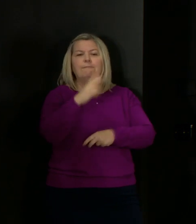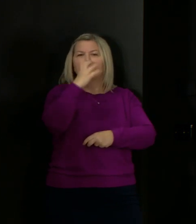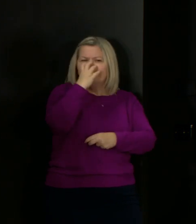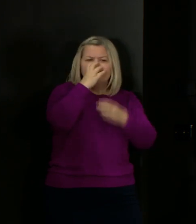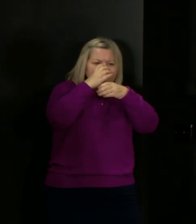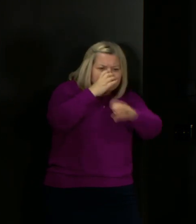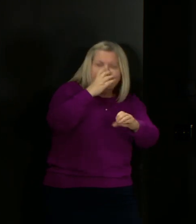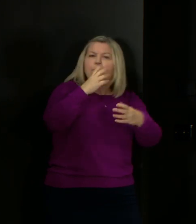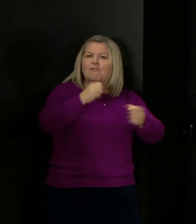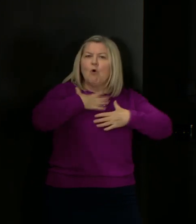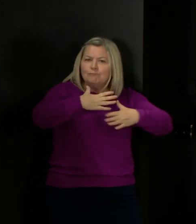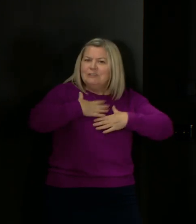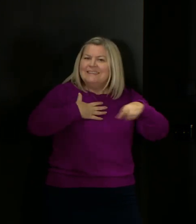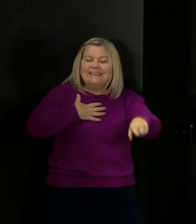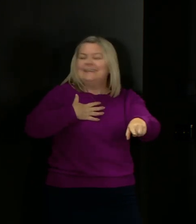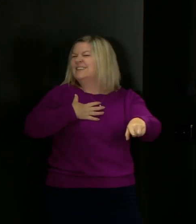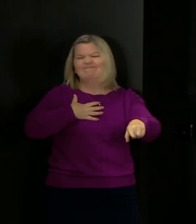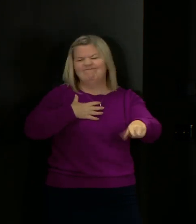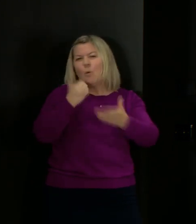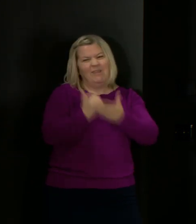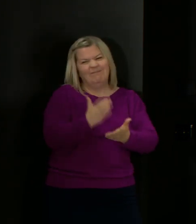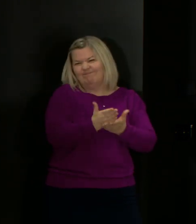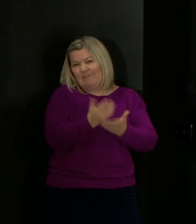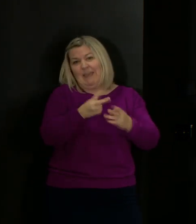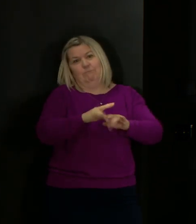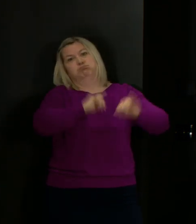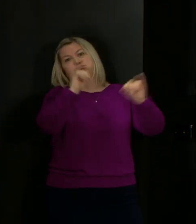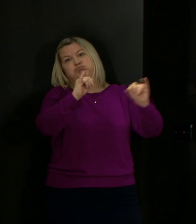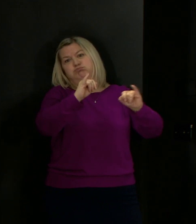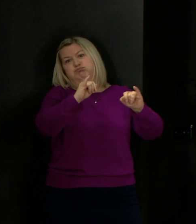help people who are already in poor health. However there are many other